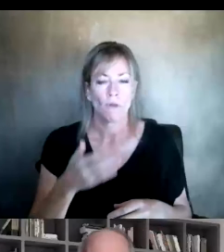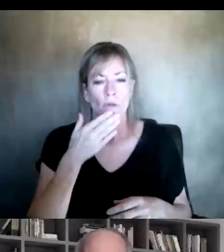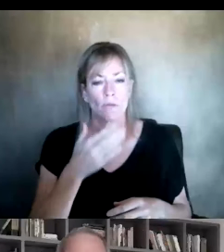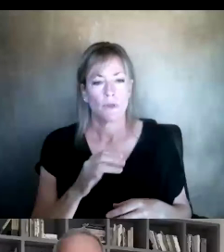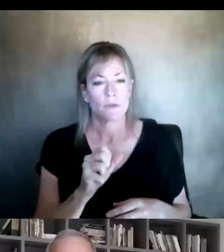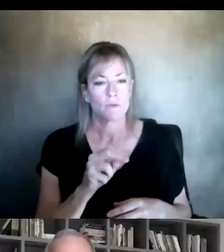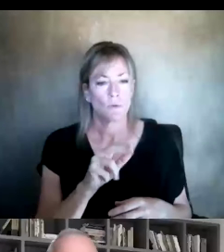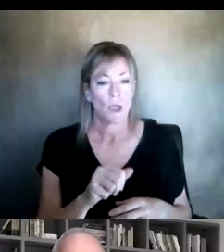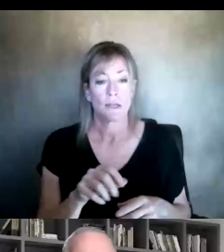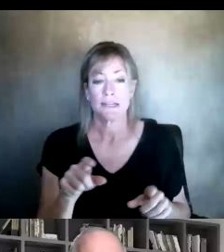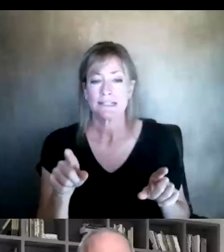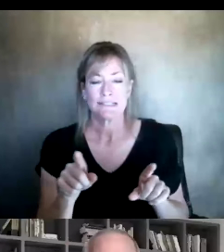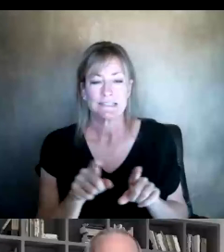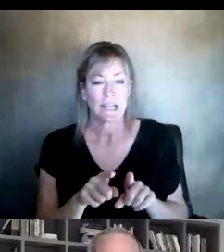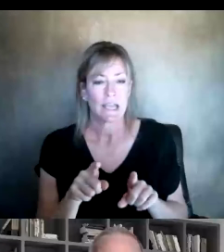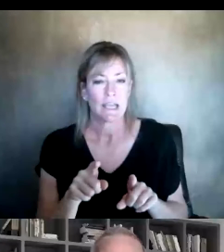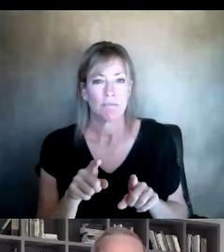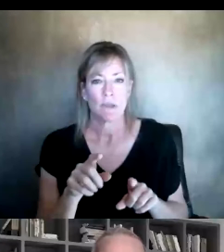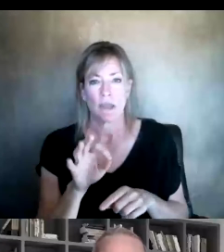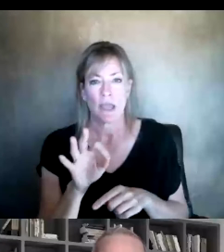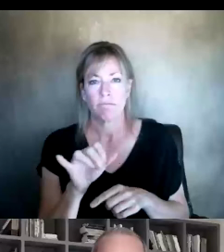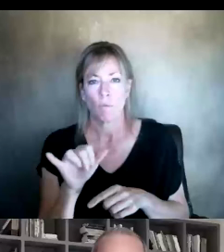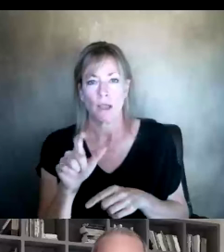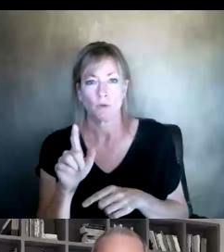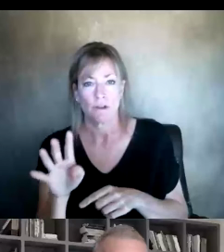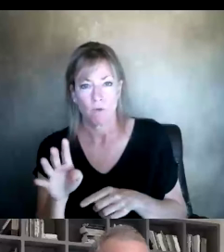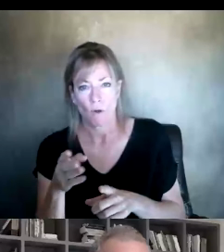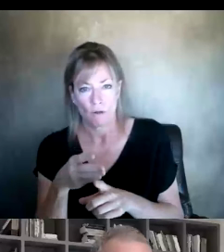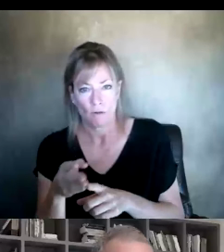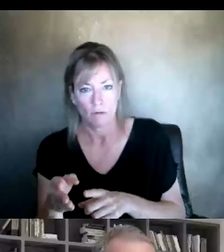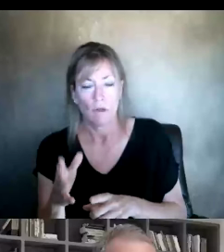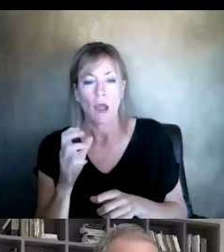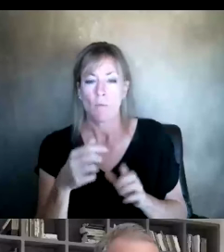IT AWAY. >>: THANK YOU. I WANT TO FLAG AN APPROPRIATIONS